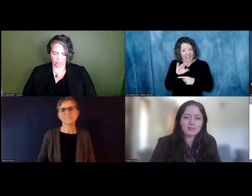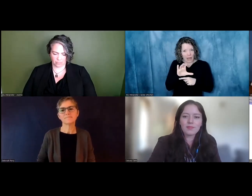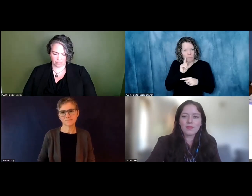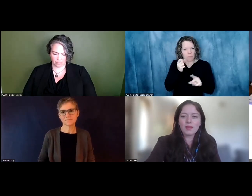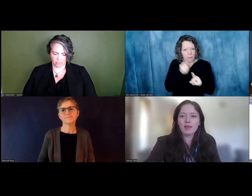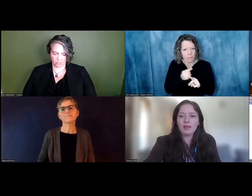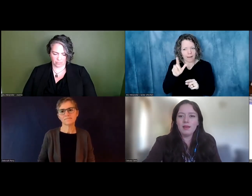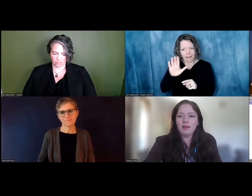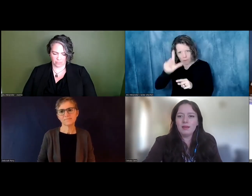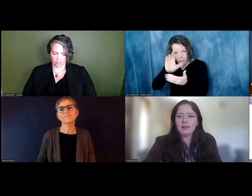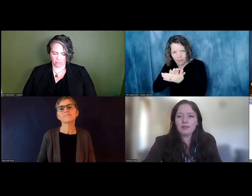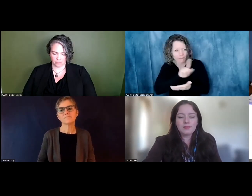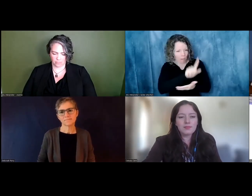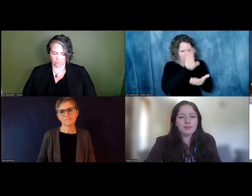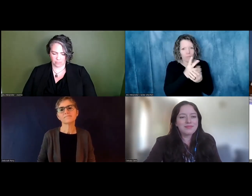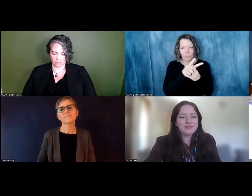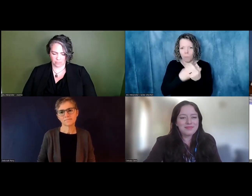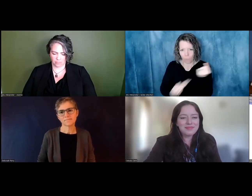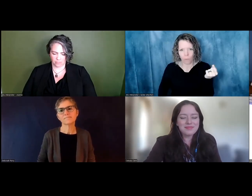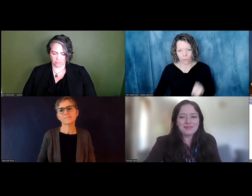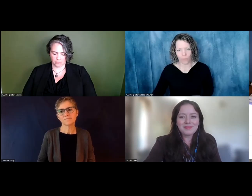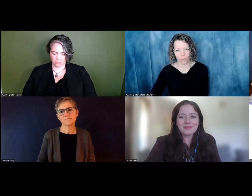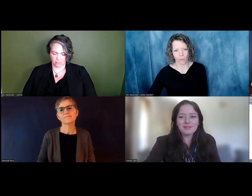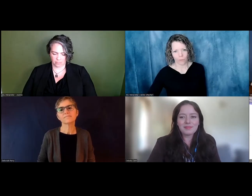exactly where I wanted you to go. Before we go to the next question,